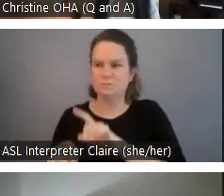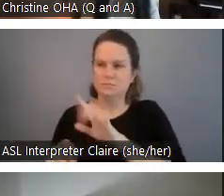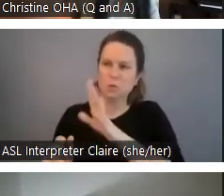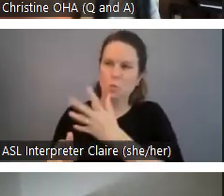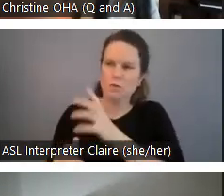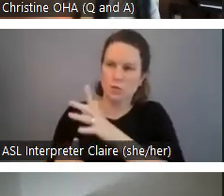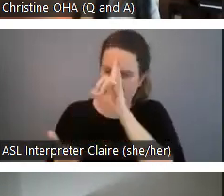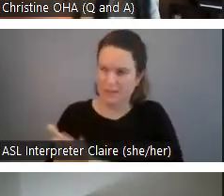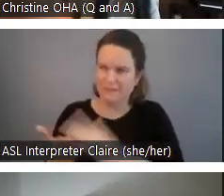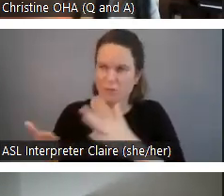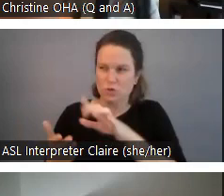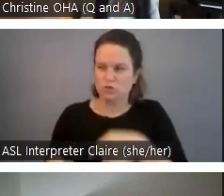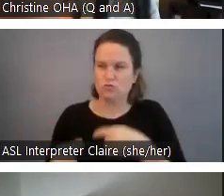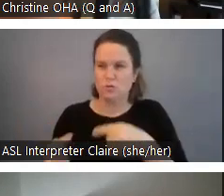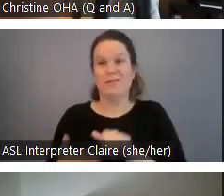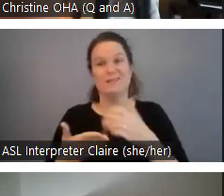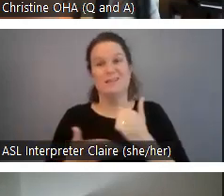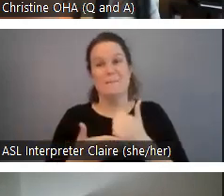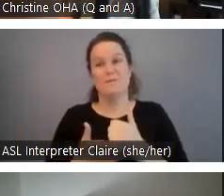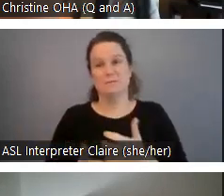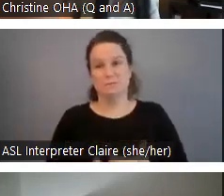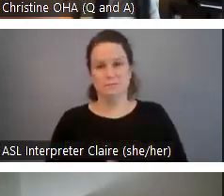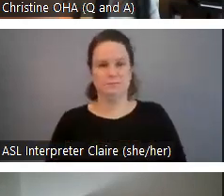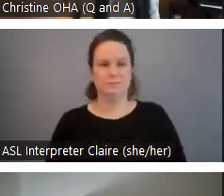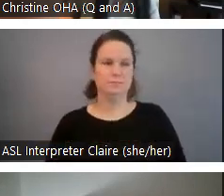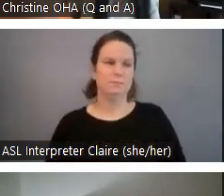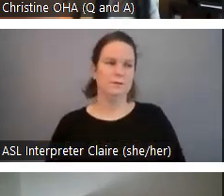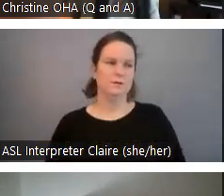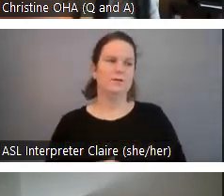struggling with, I think, is really helpful.